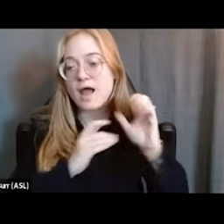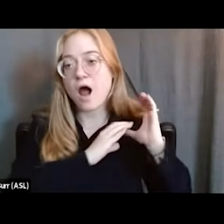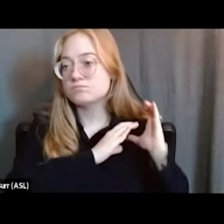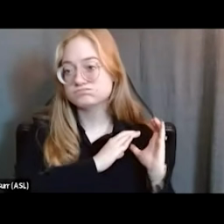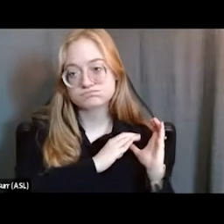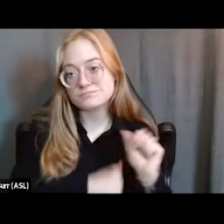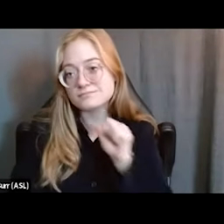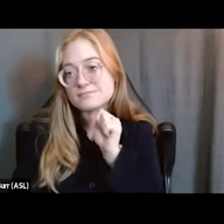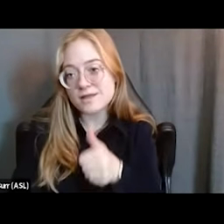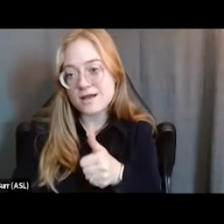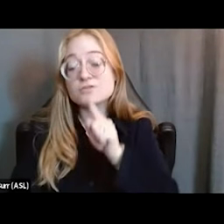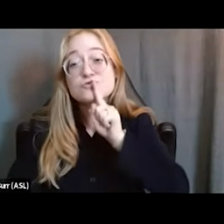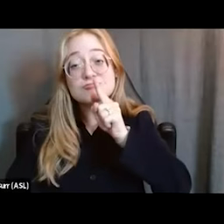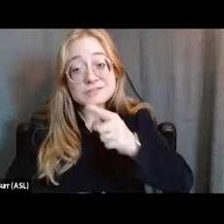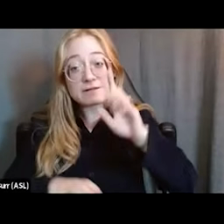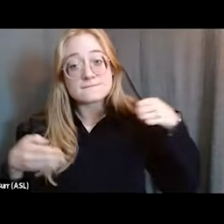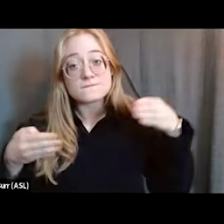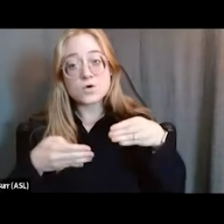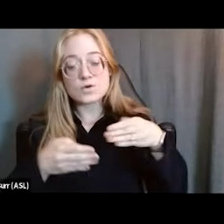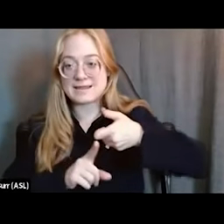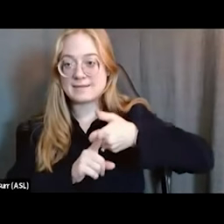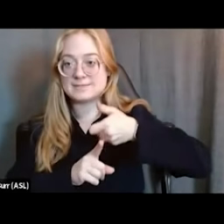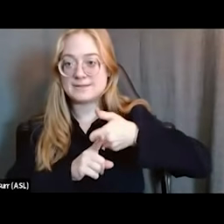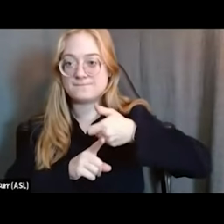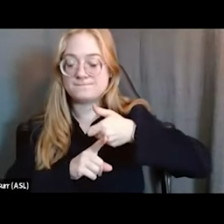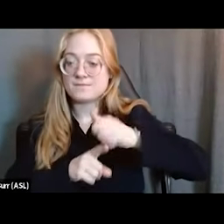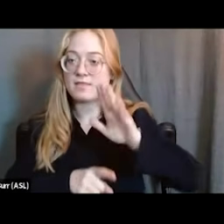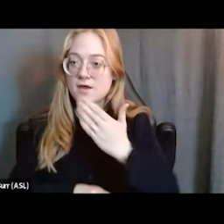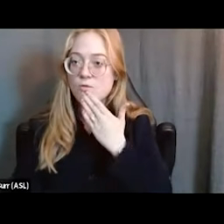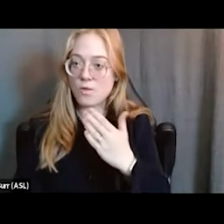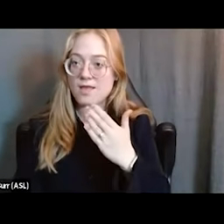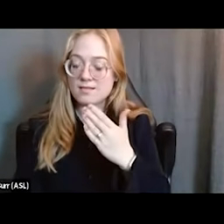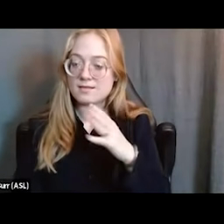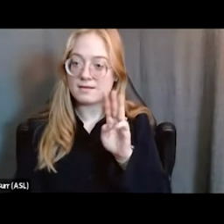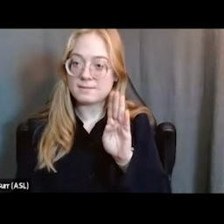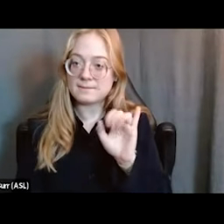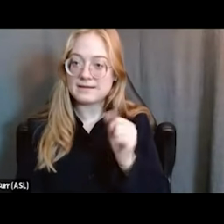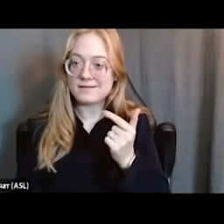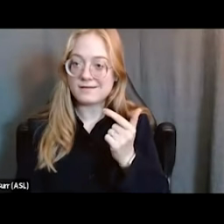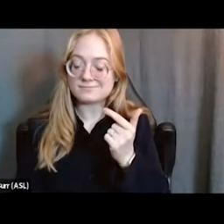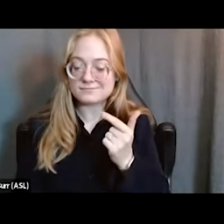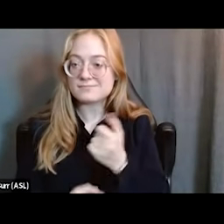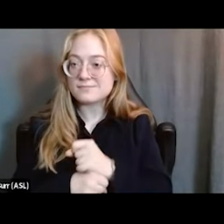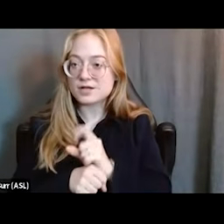and really is focusing on them and their wellbeing and optimizing every day them feeling their best selves.